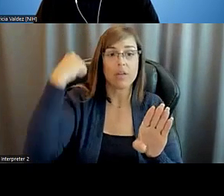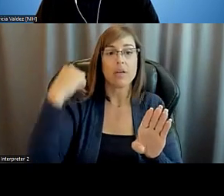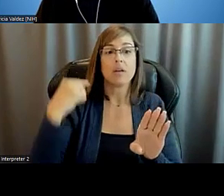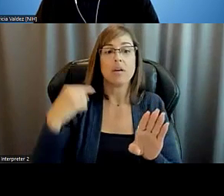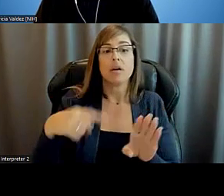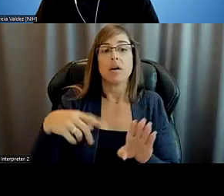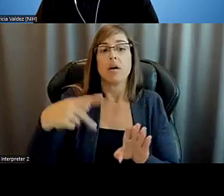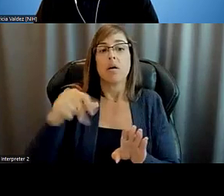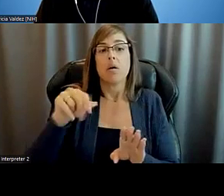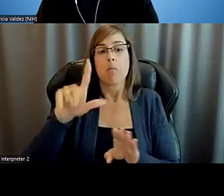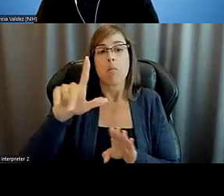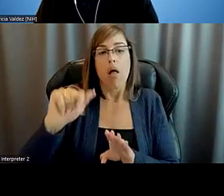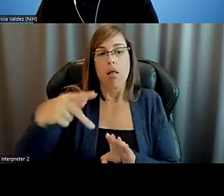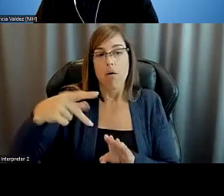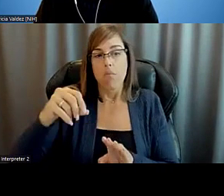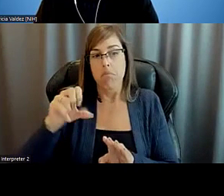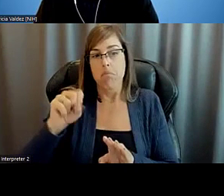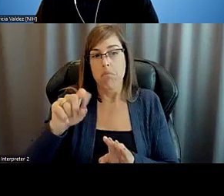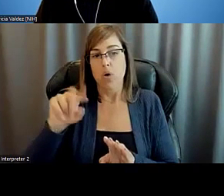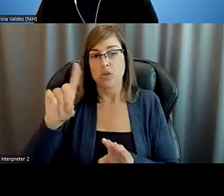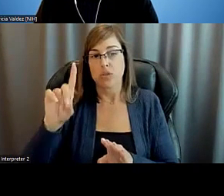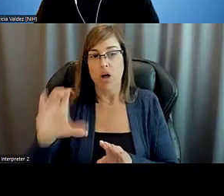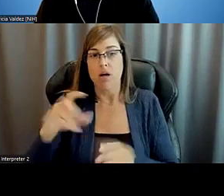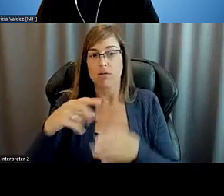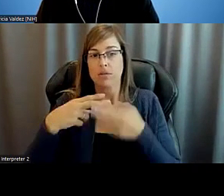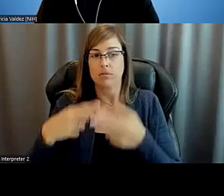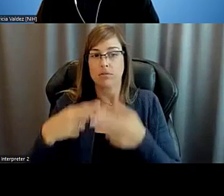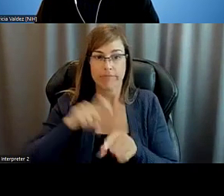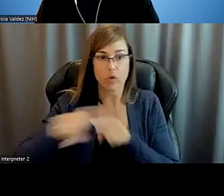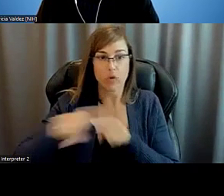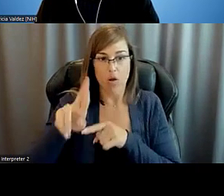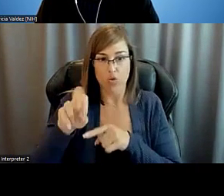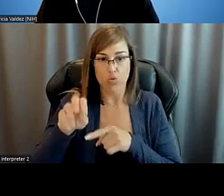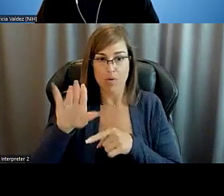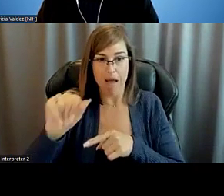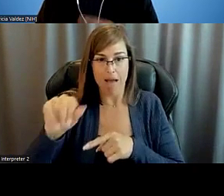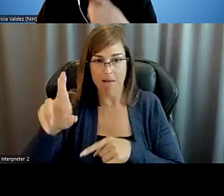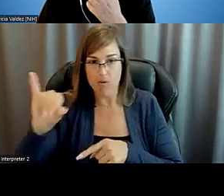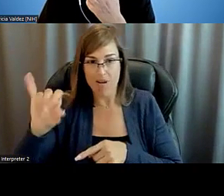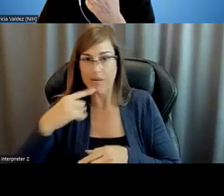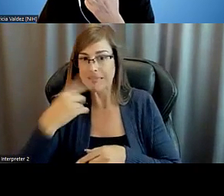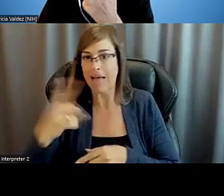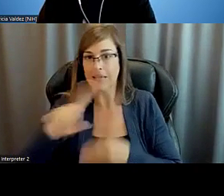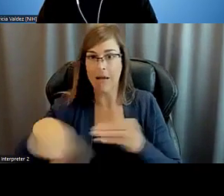to tell her about Dr. Smith's questions and his violent behavior. To whom should Rebecca RIO